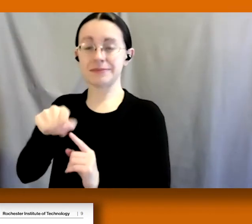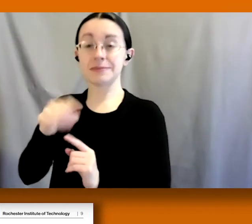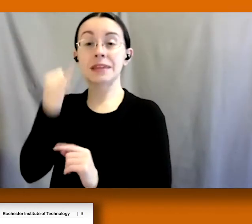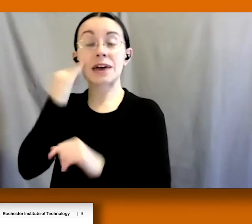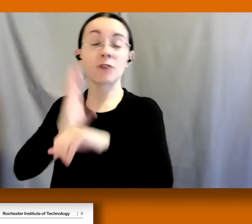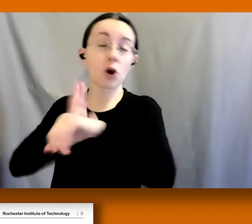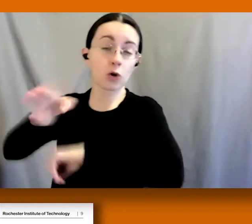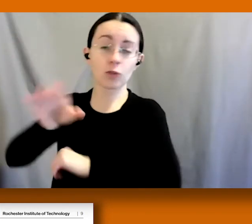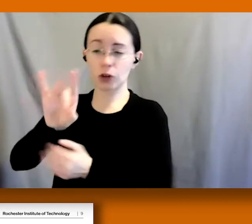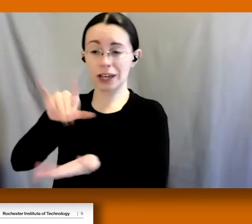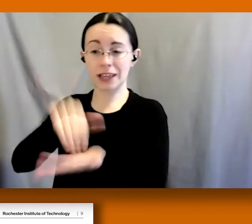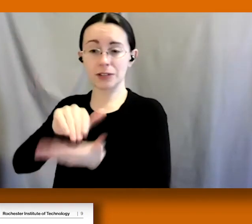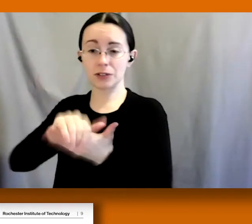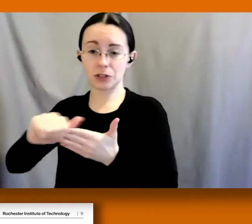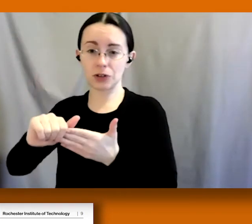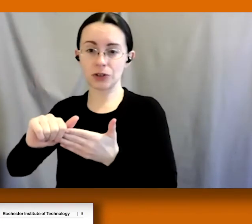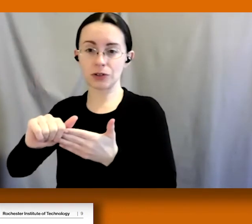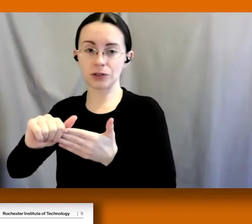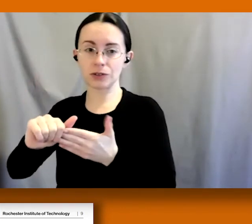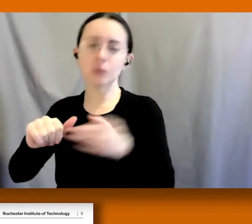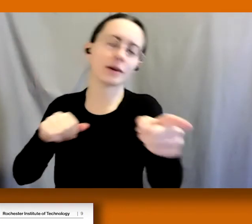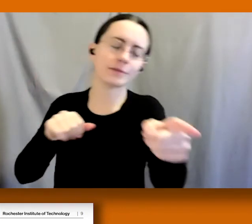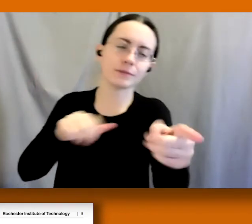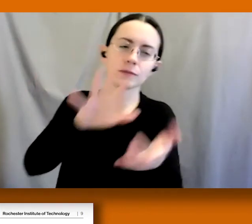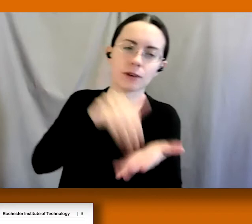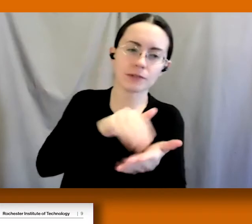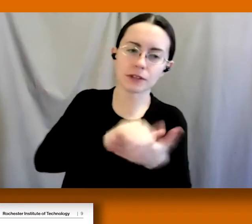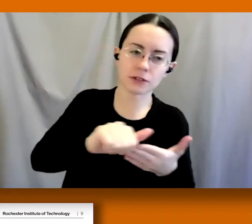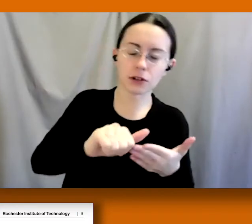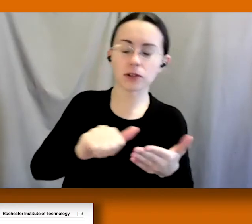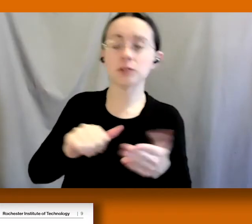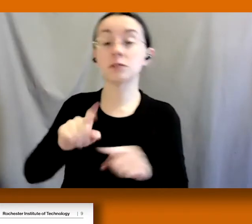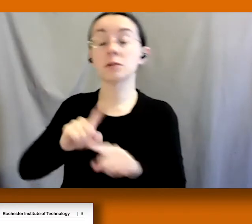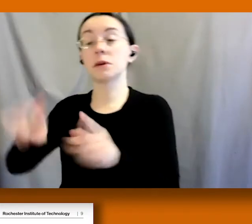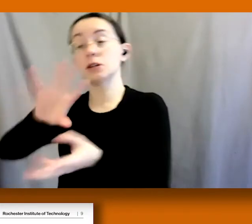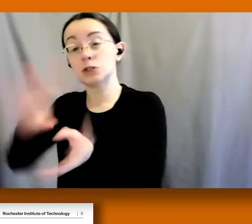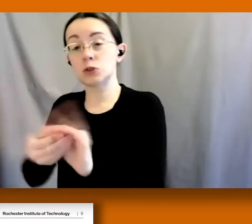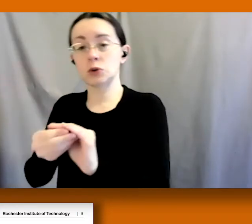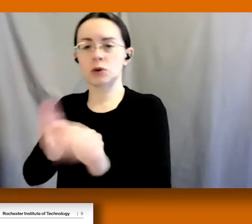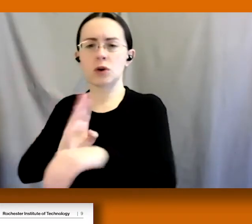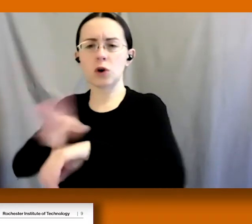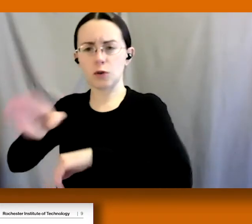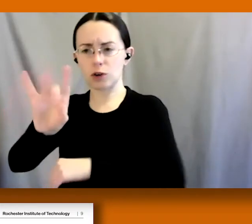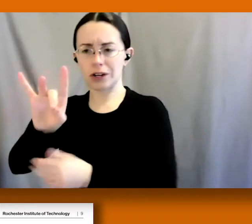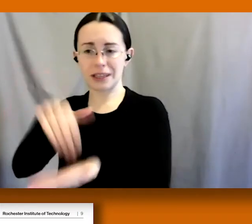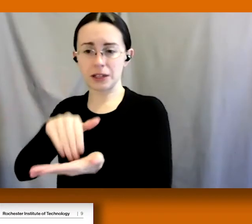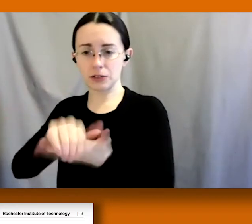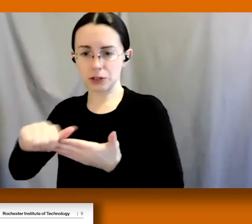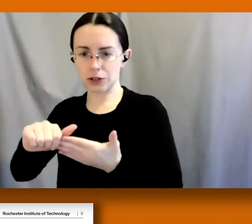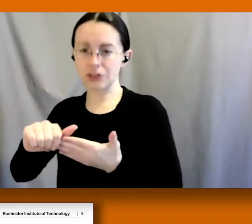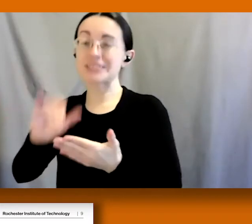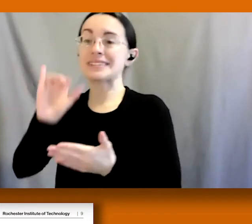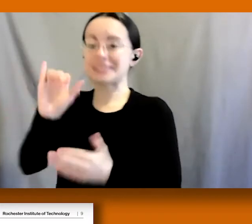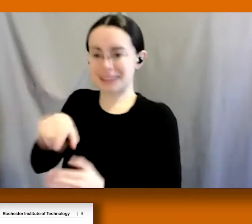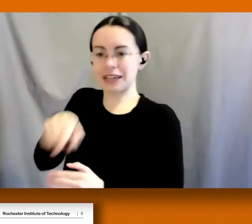well, in this case $5,000-- but it amounts to a total of $8,000, that would be considered permanent equipment.